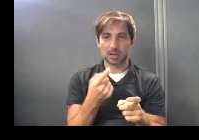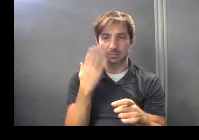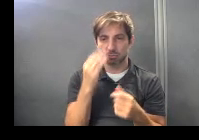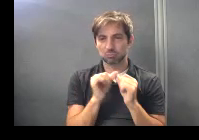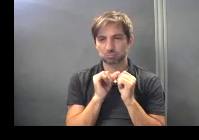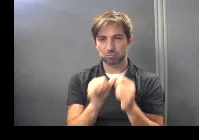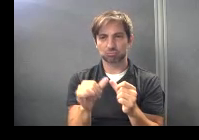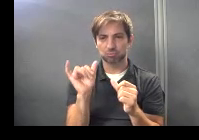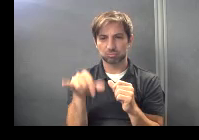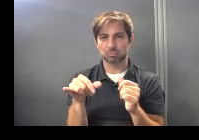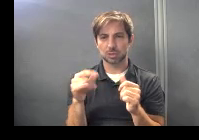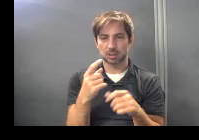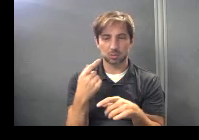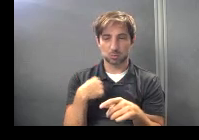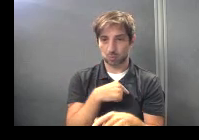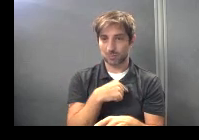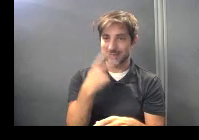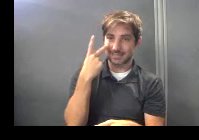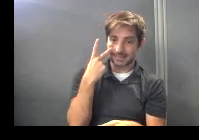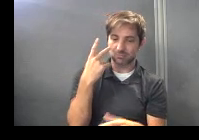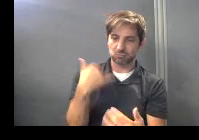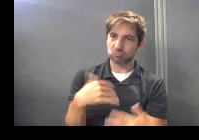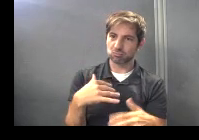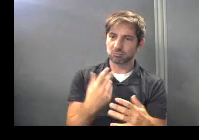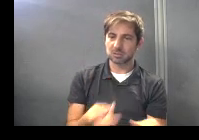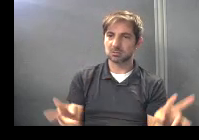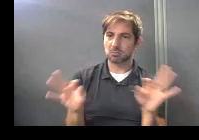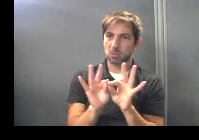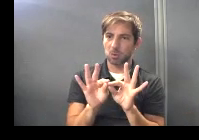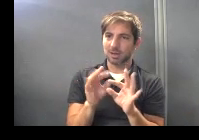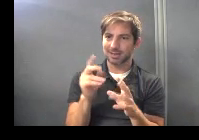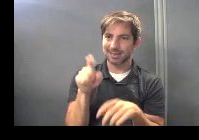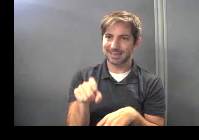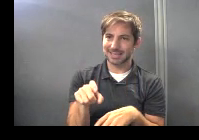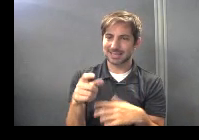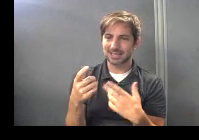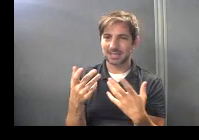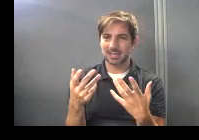WE SEE THAT AS A VITAL NEED TO OVERCOME THE BARRIERS TO THE APPLICATIONS.